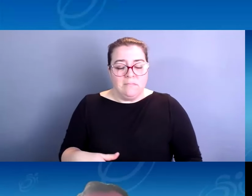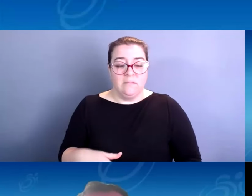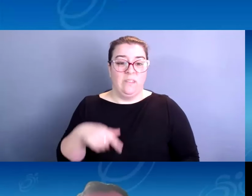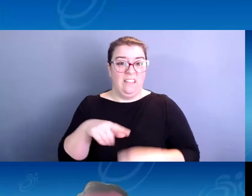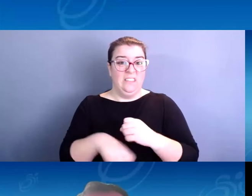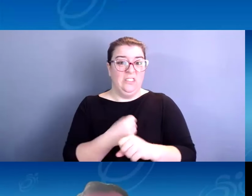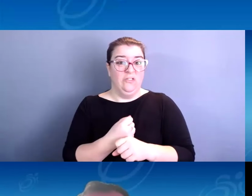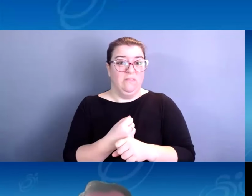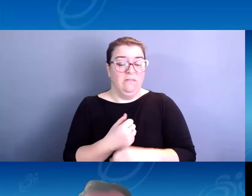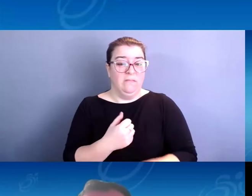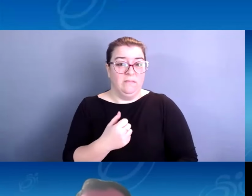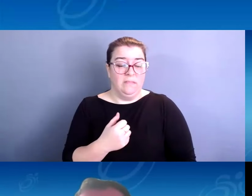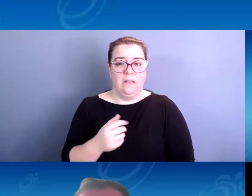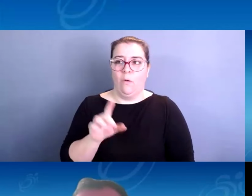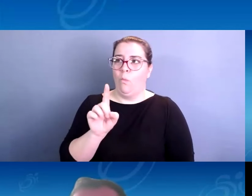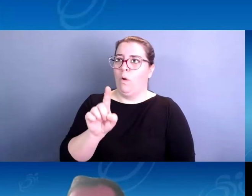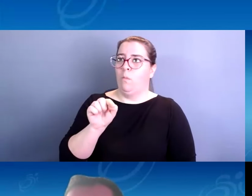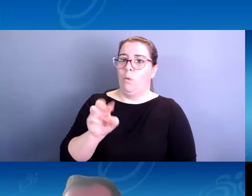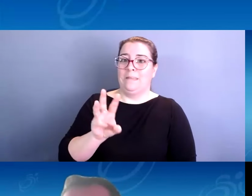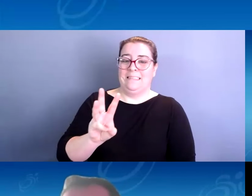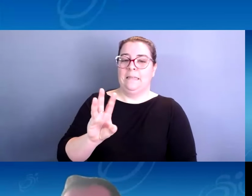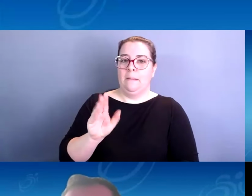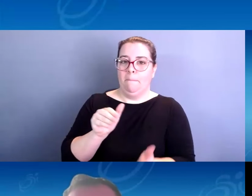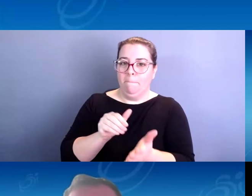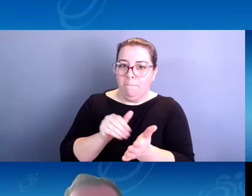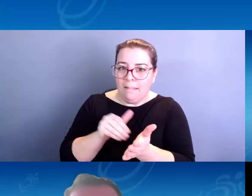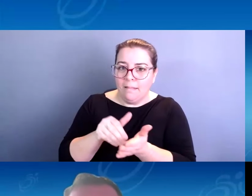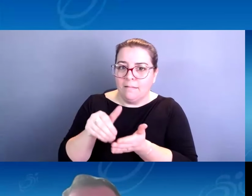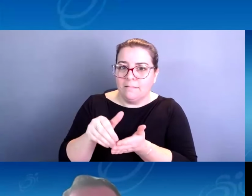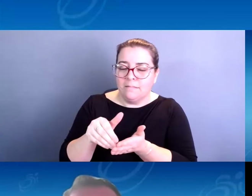is that there's 1.6 billion people in the world currently have a disability.